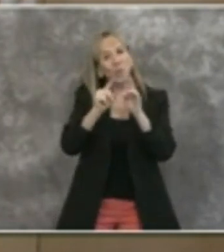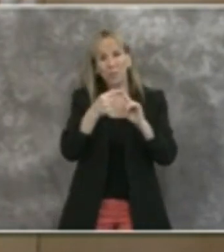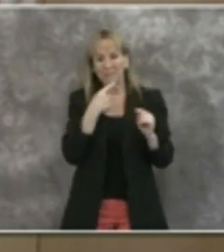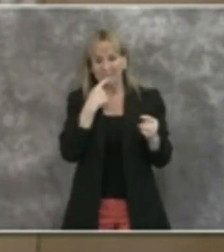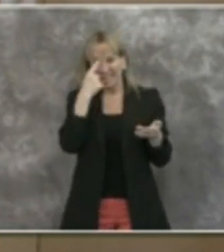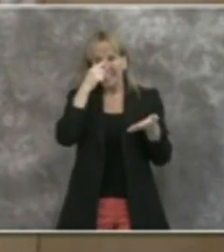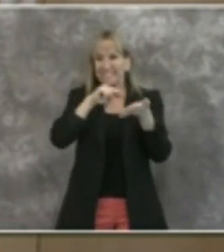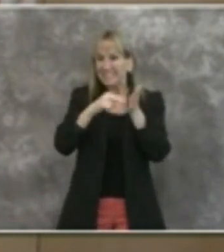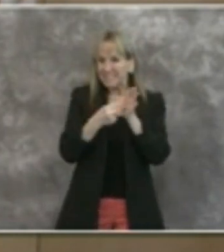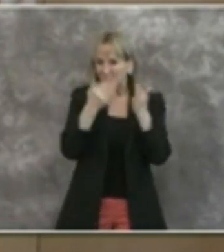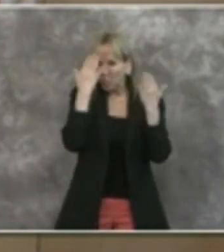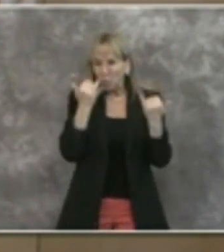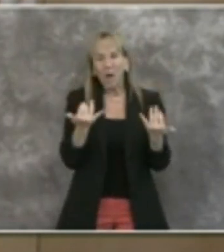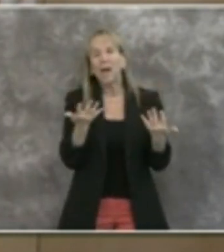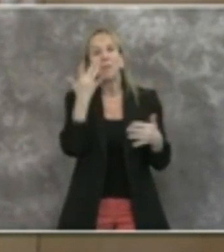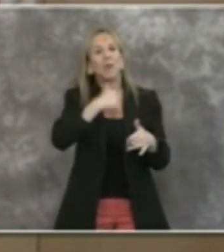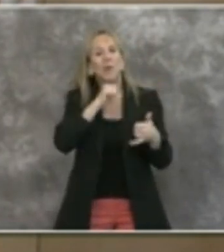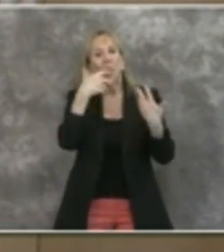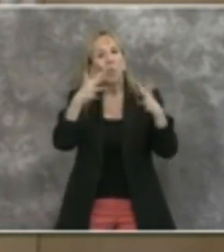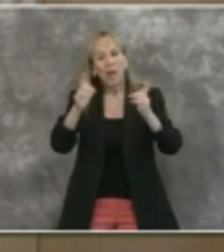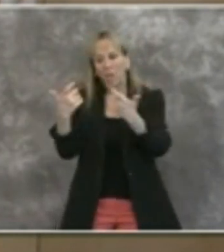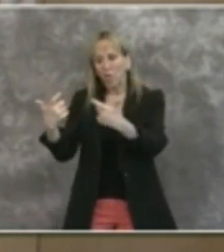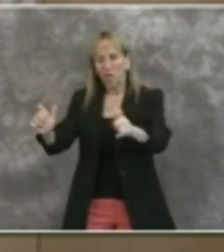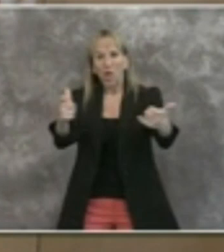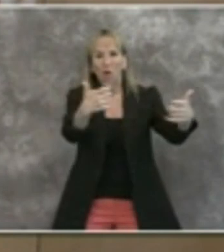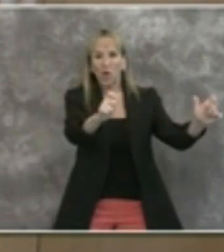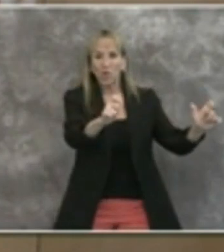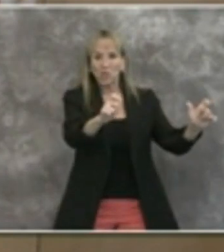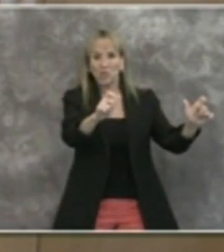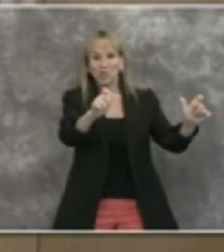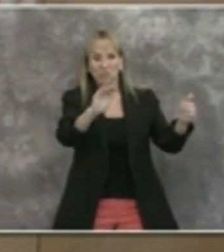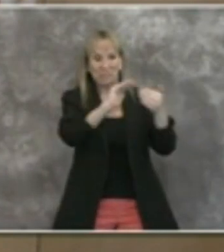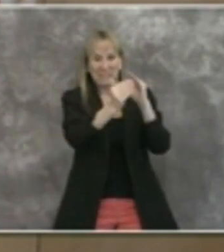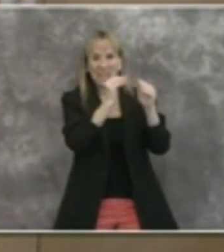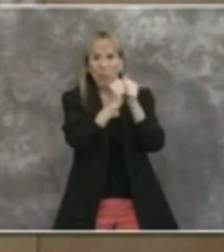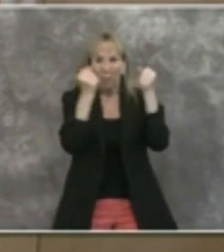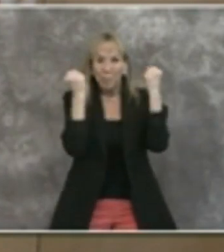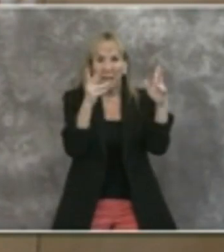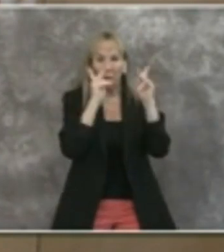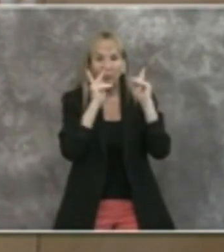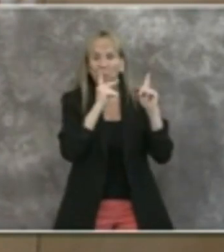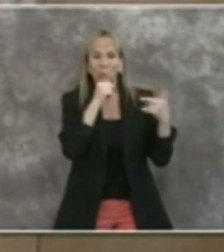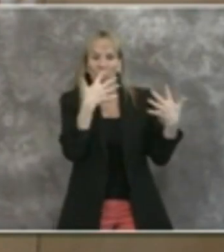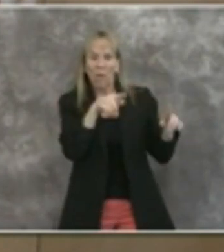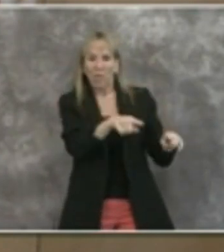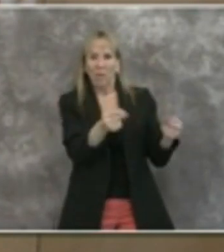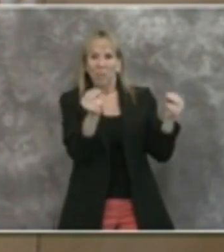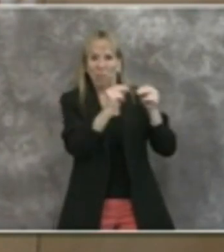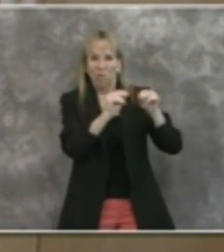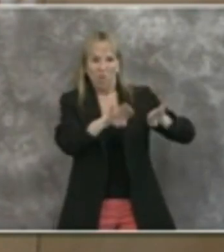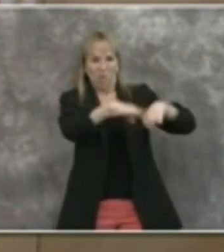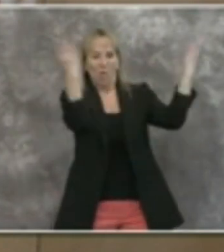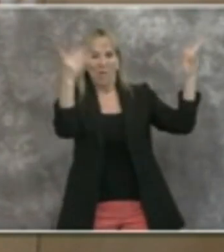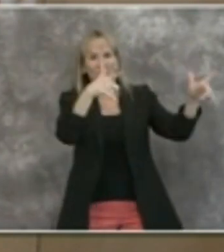PANDEMIC WAS OVER SO THAT WAS AN INTENTIONAL STRATEGY AND INTENTIONAL BECAUSE WE DON'T